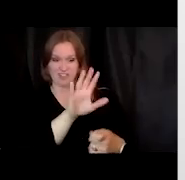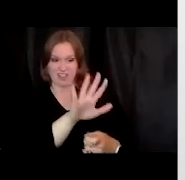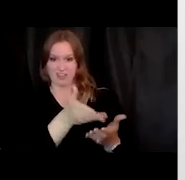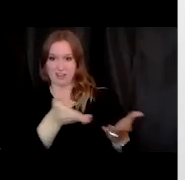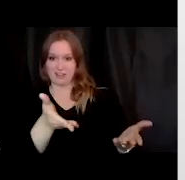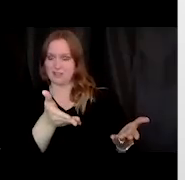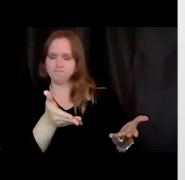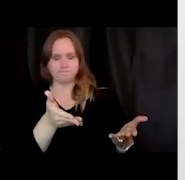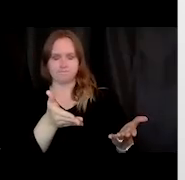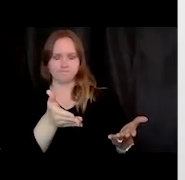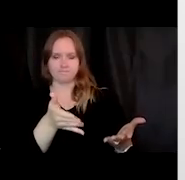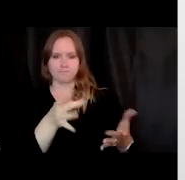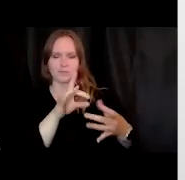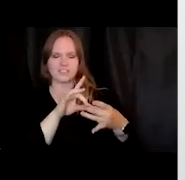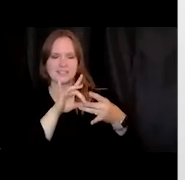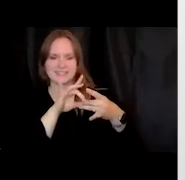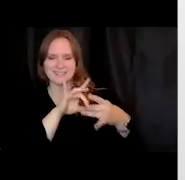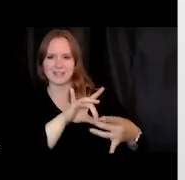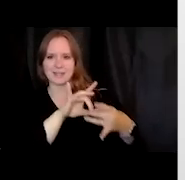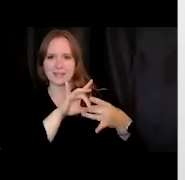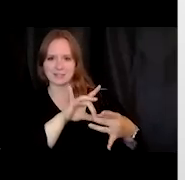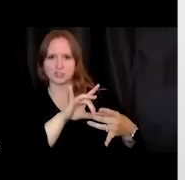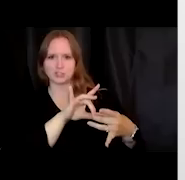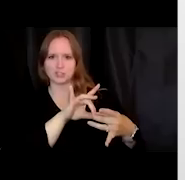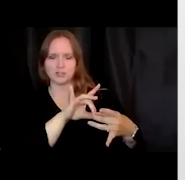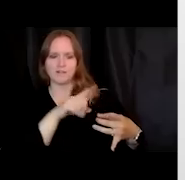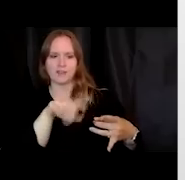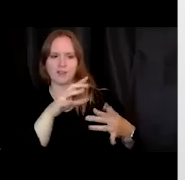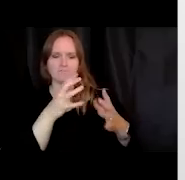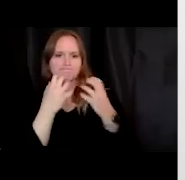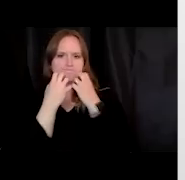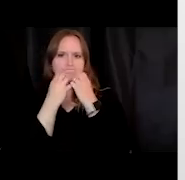to the, what they value in the memory that it is attached to it.